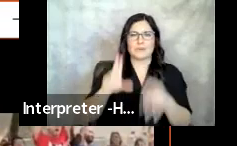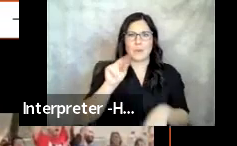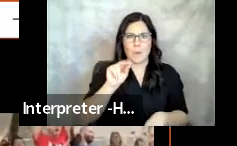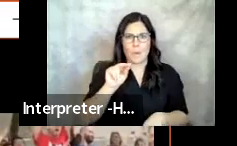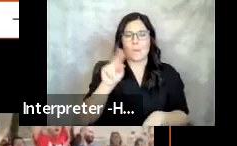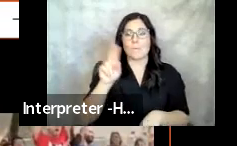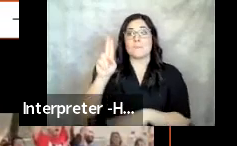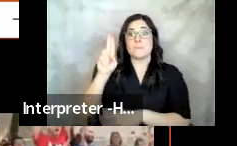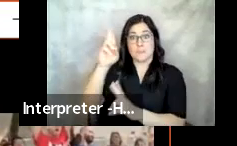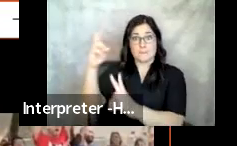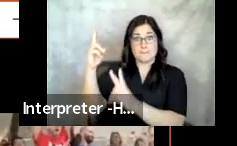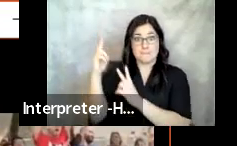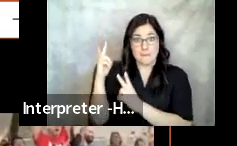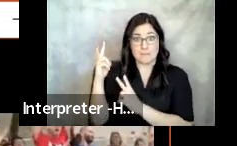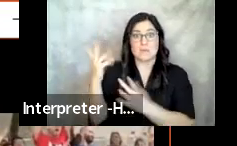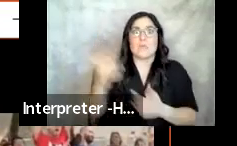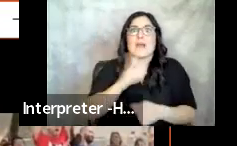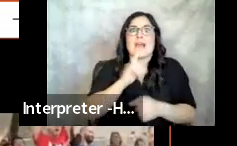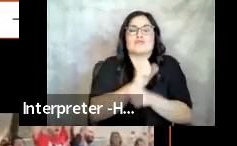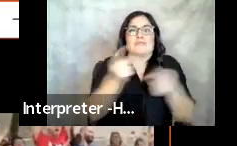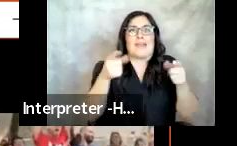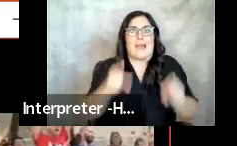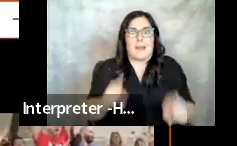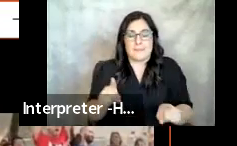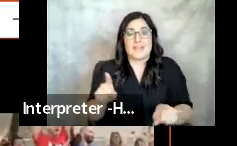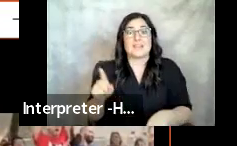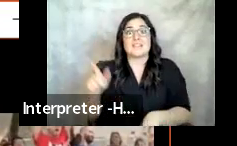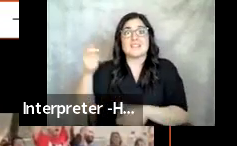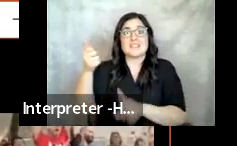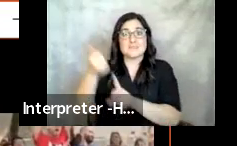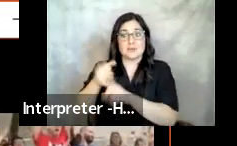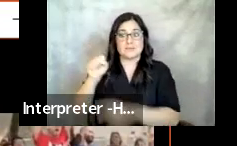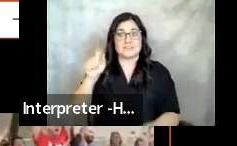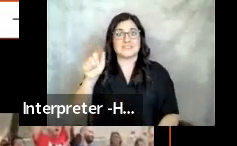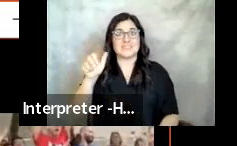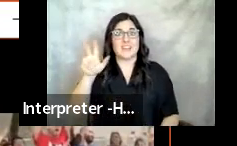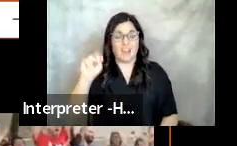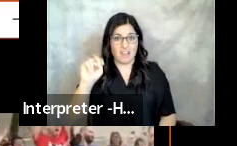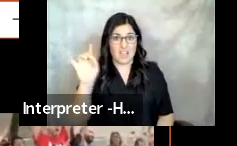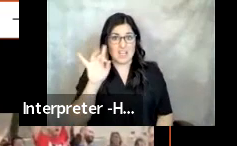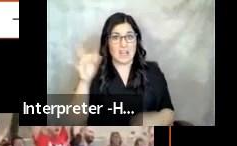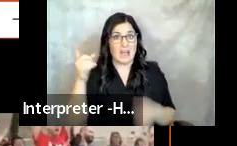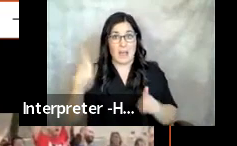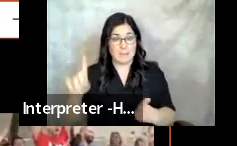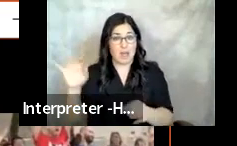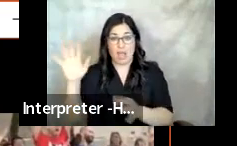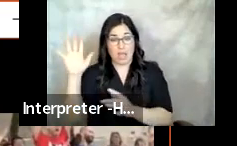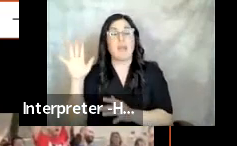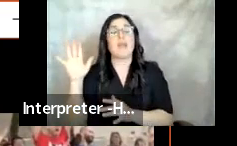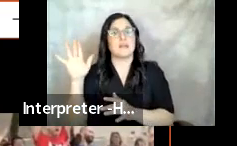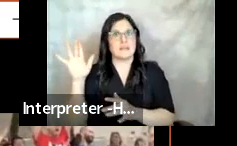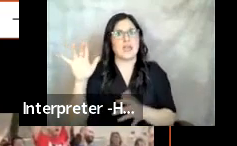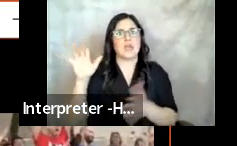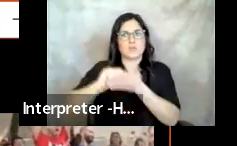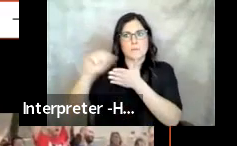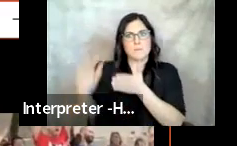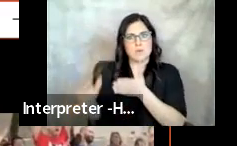Of the real history. Of resistance that had occurred. During that time. The be.